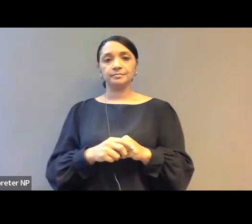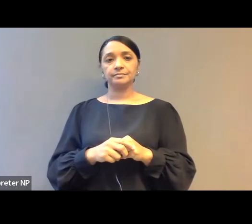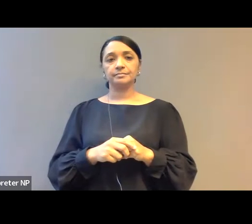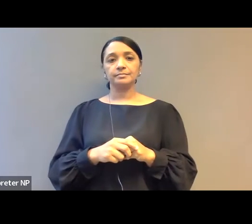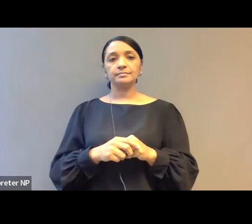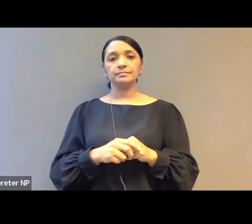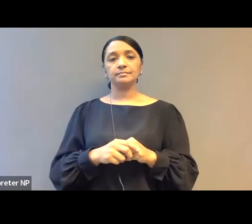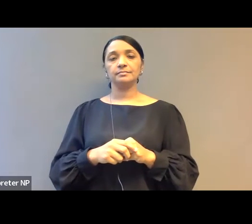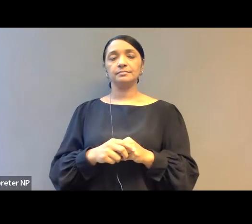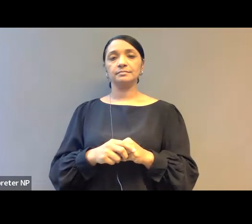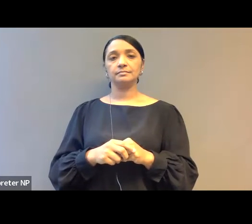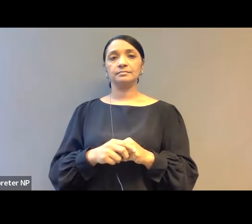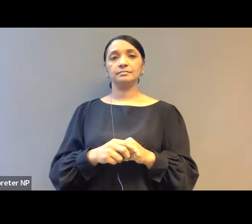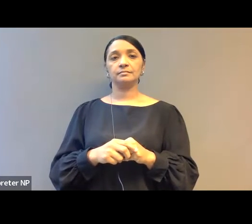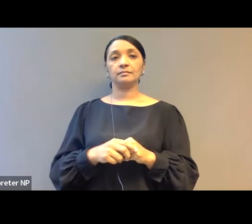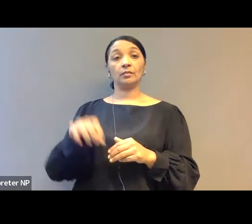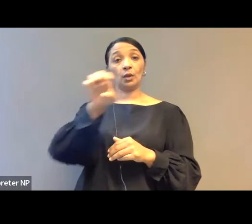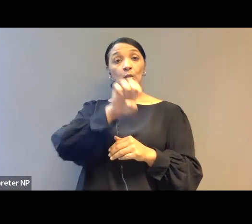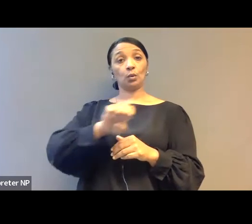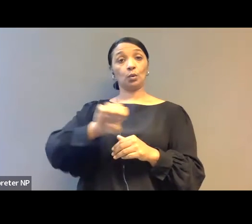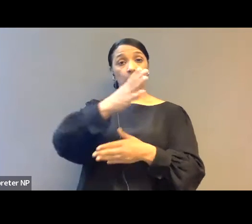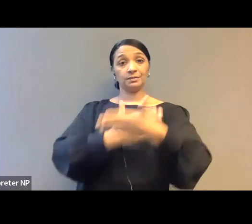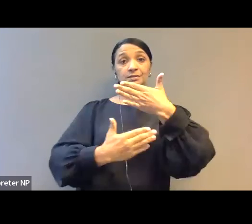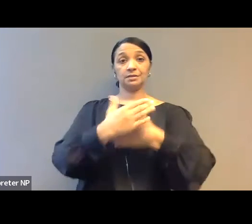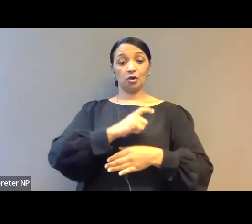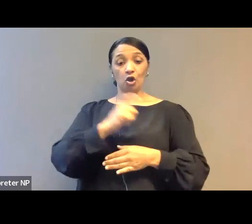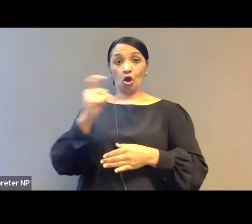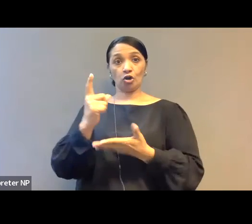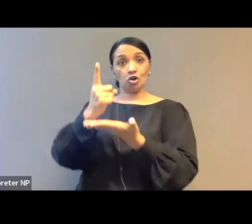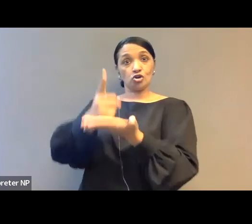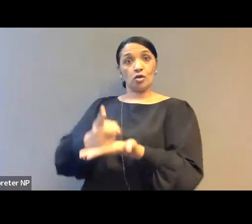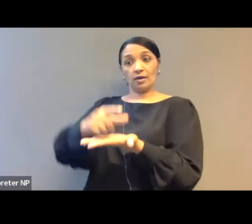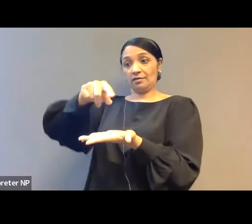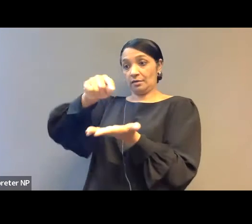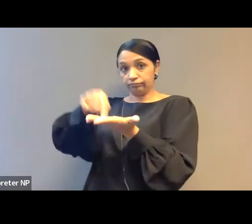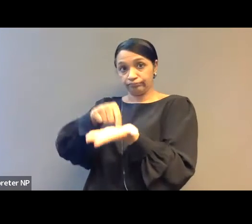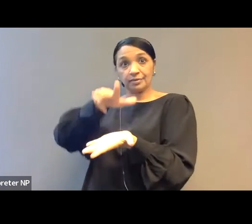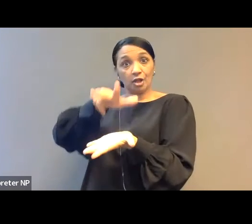when the European Disability Card's directive is approved, the card will finally exist.